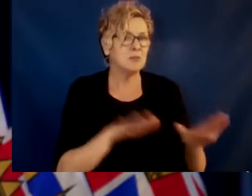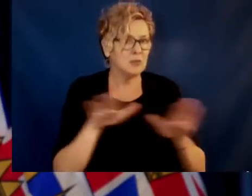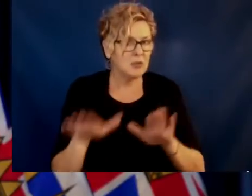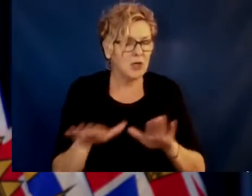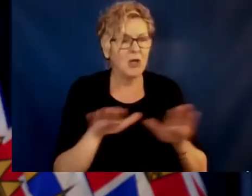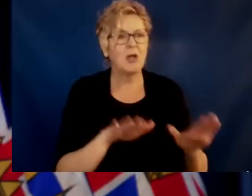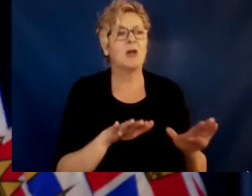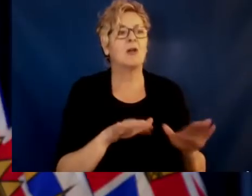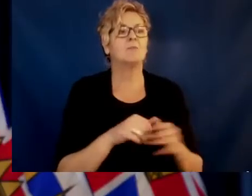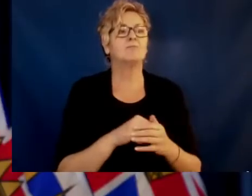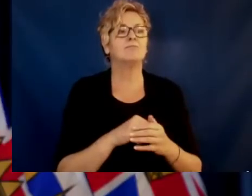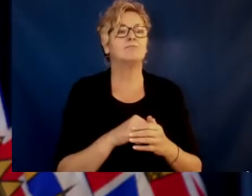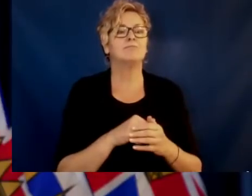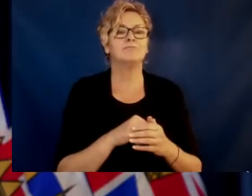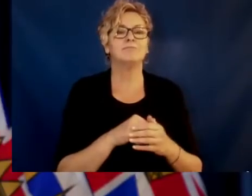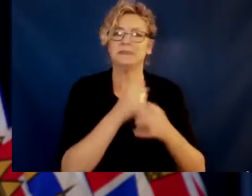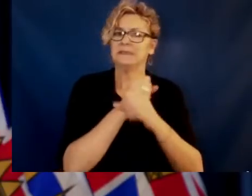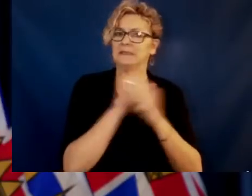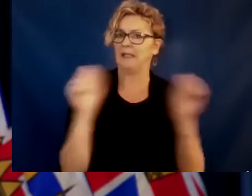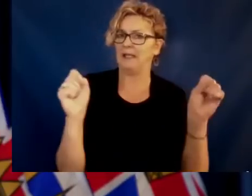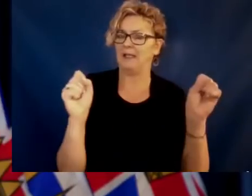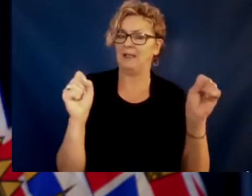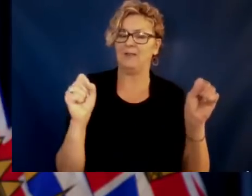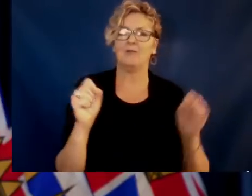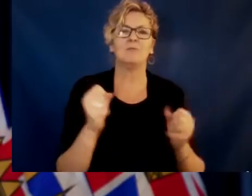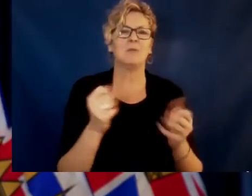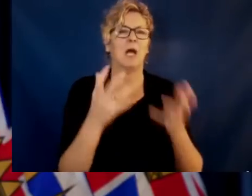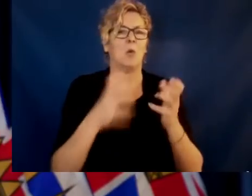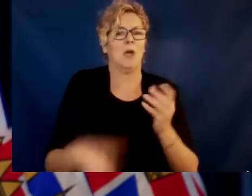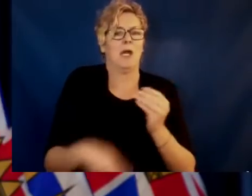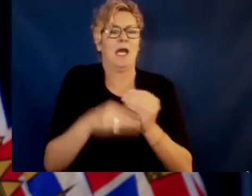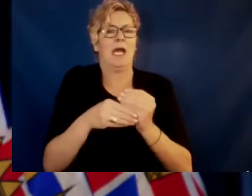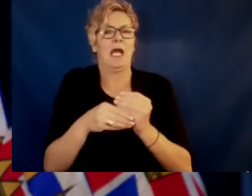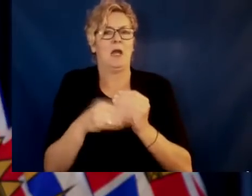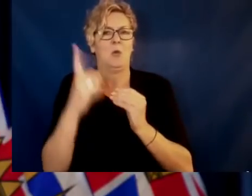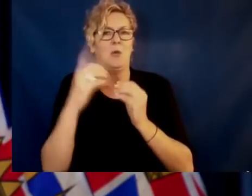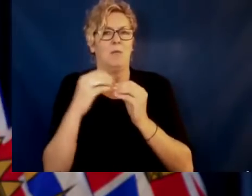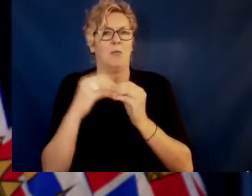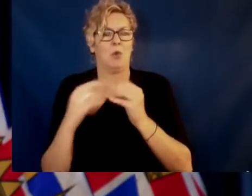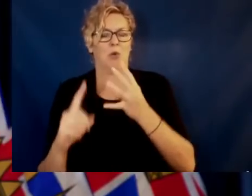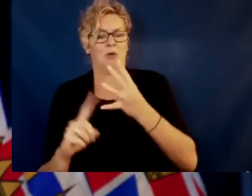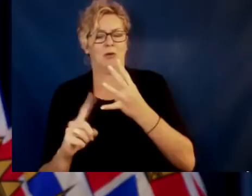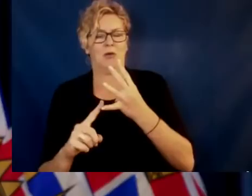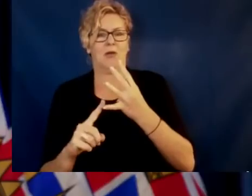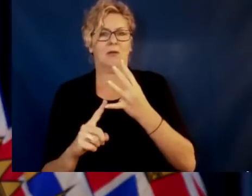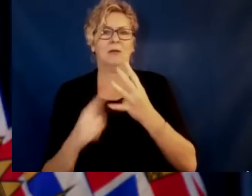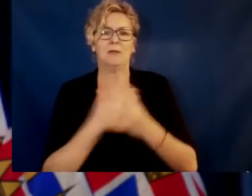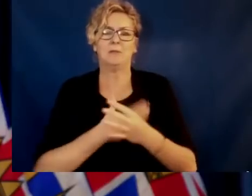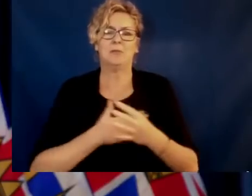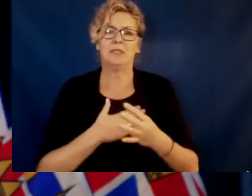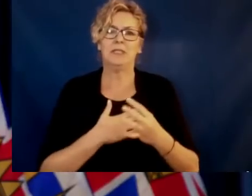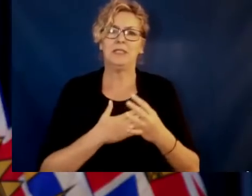to be brave, that we can get through this together and we can support each other. Thank you.